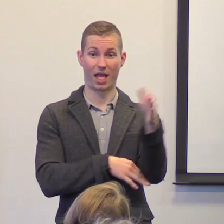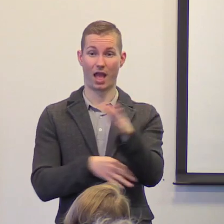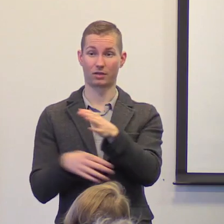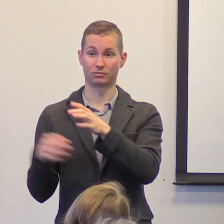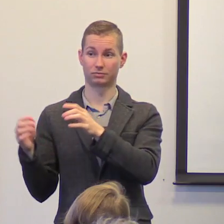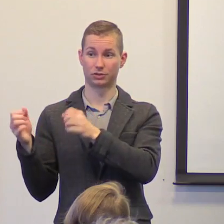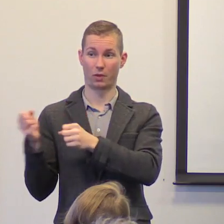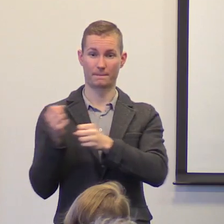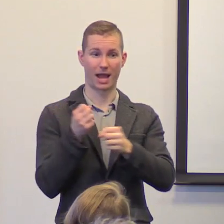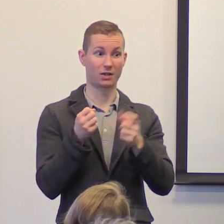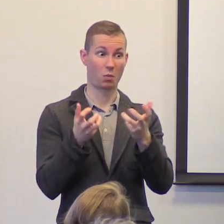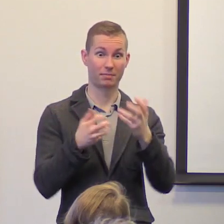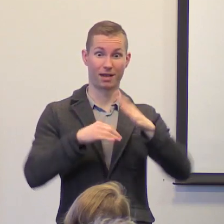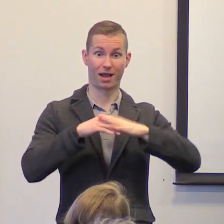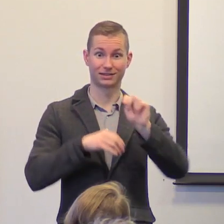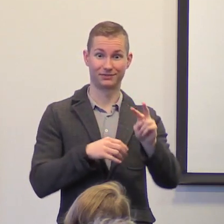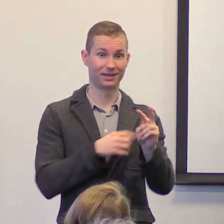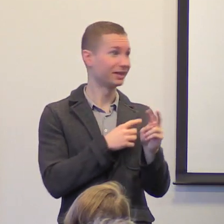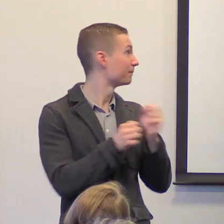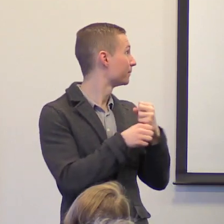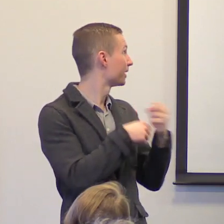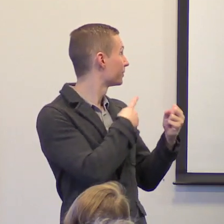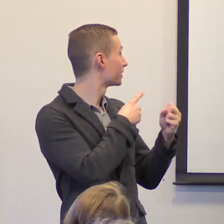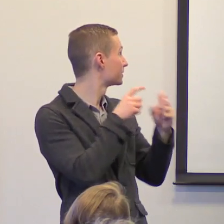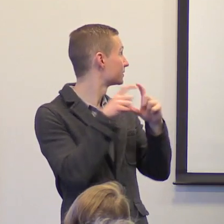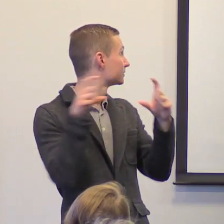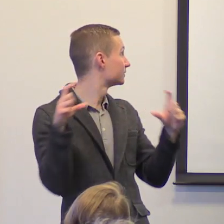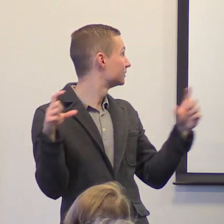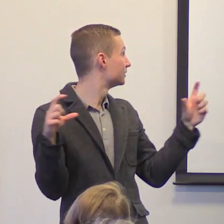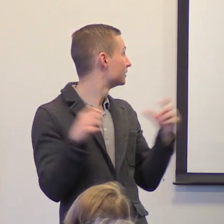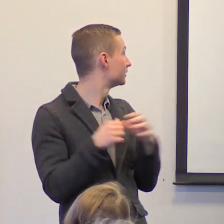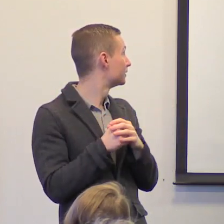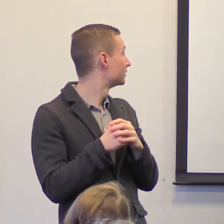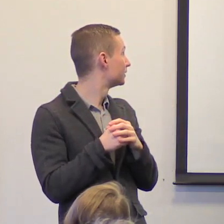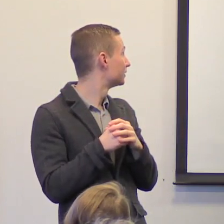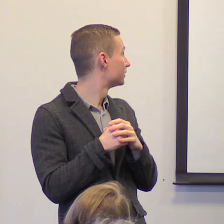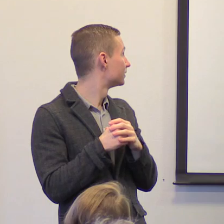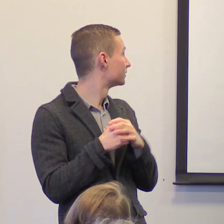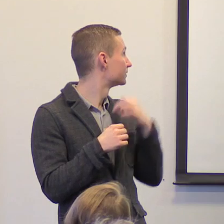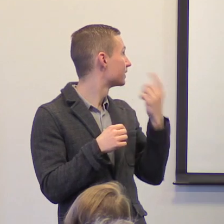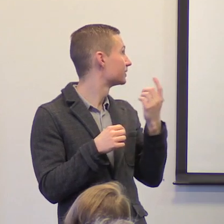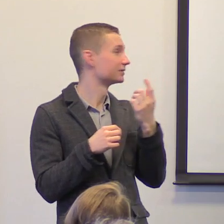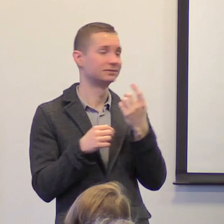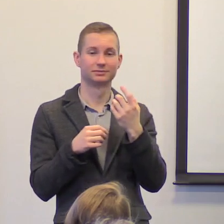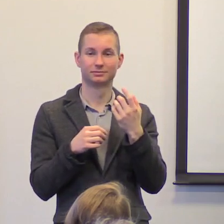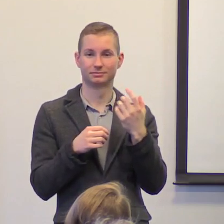to get on television, so he made this banner on which it says, "Bong hits for Jesus." What did that mean?